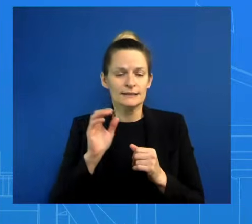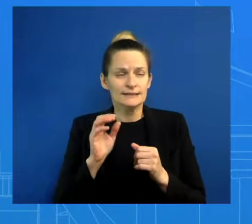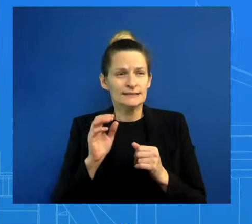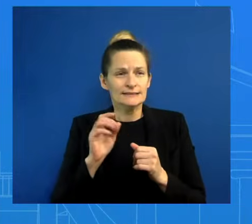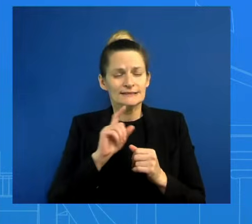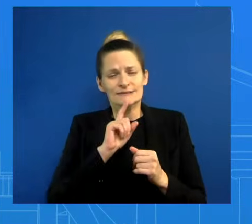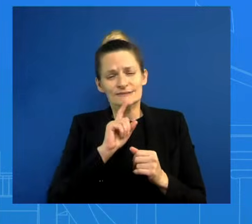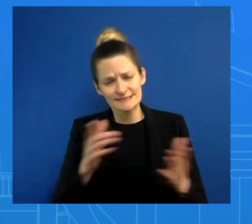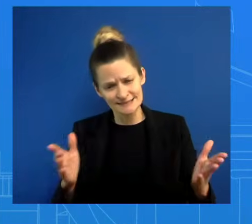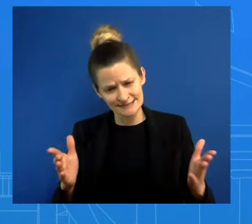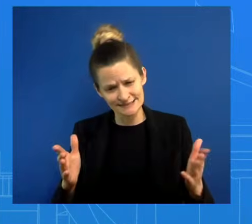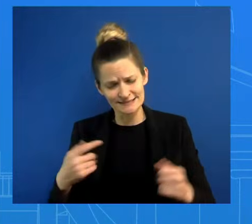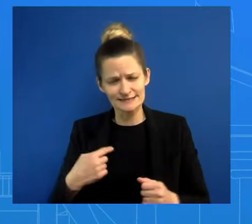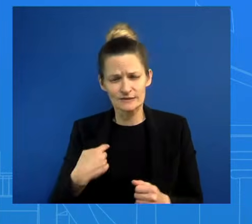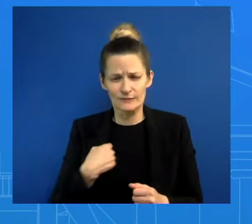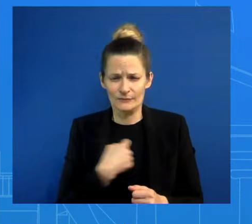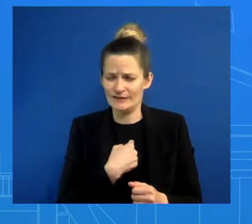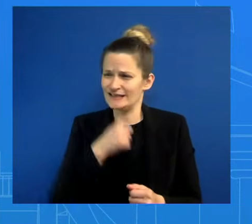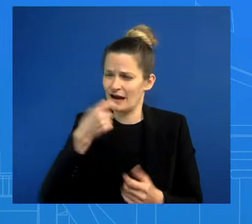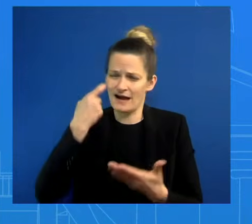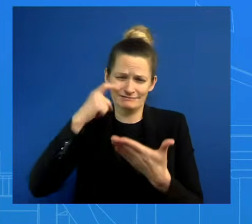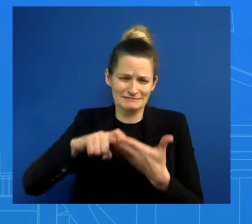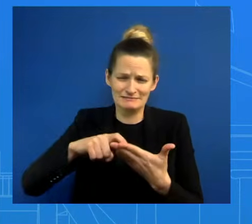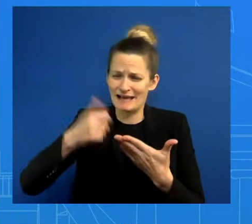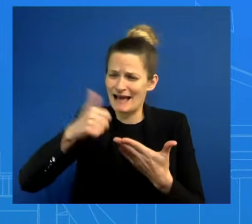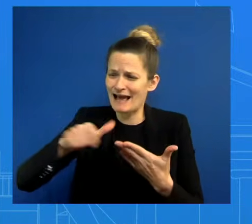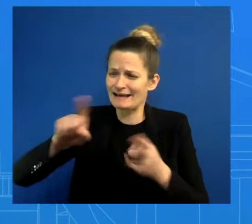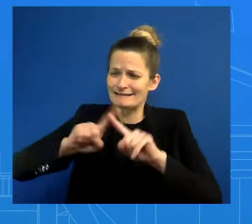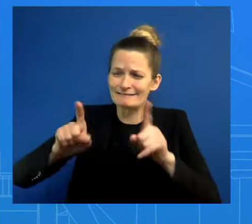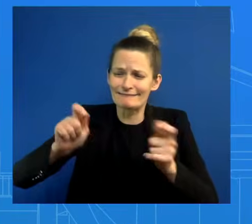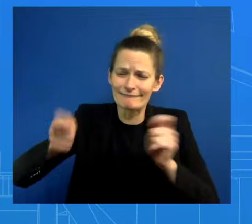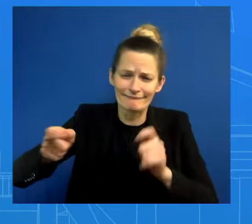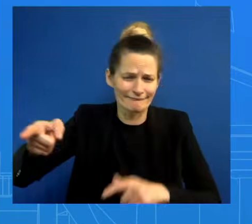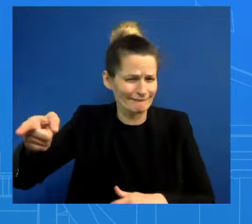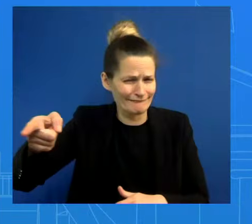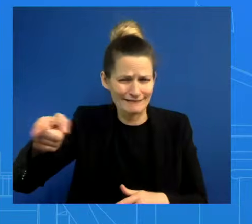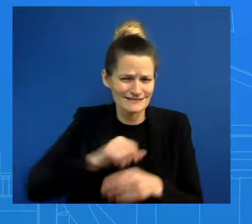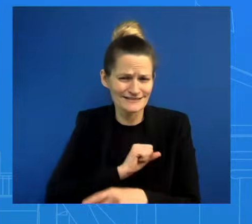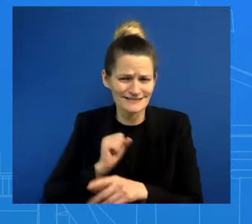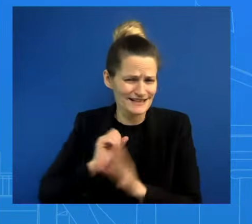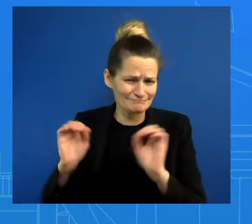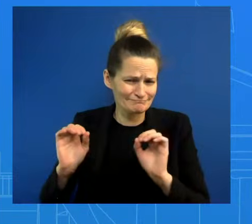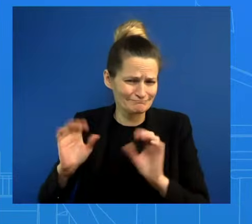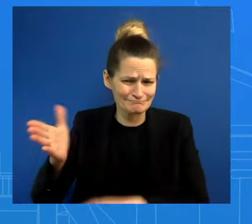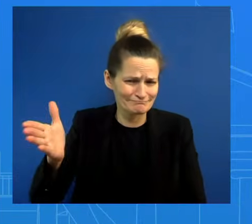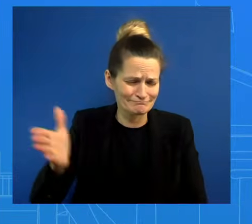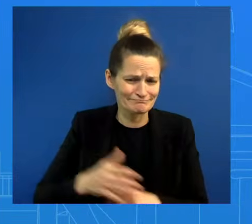deciding to -- to register as an independent. The Press: Do you expect her to caucus with Democrats? Ms. Jean-Pierre: Look, I --